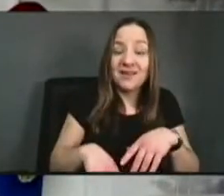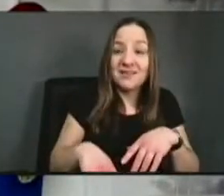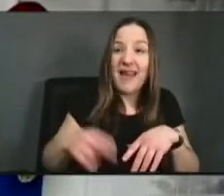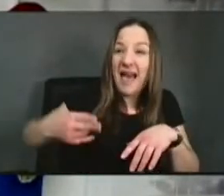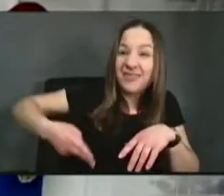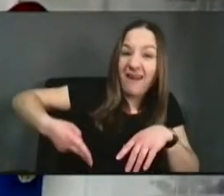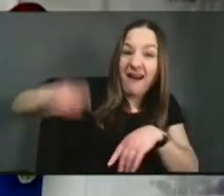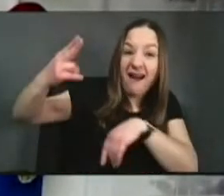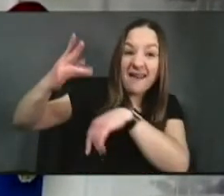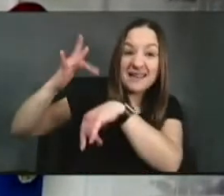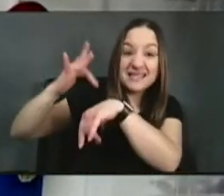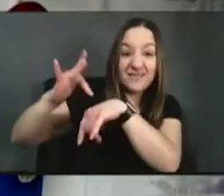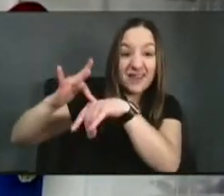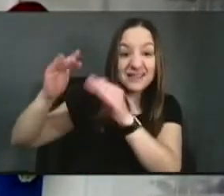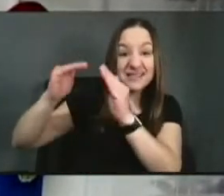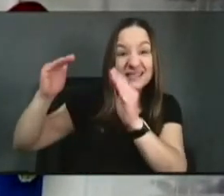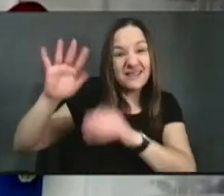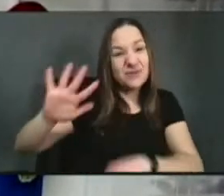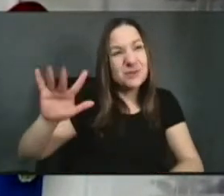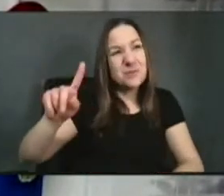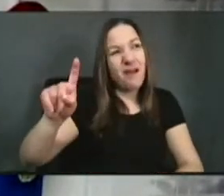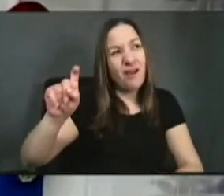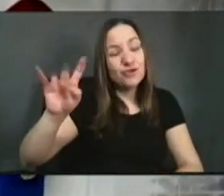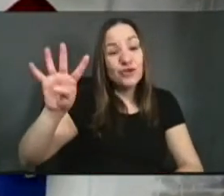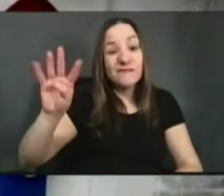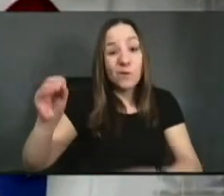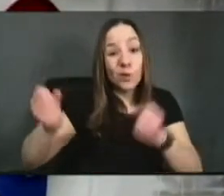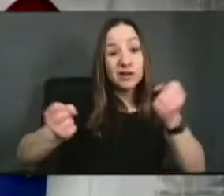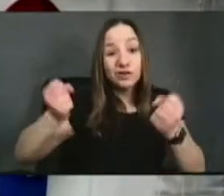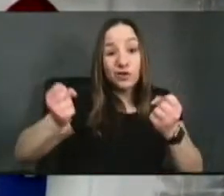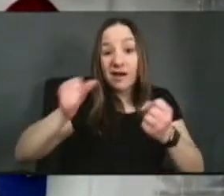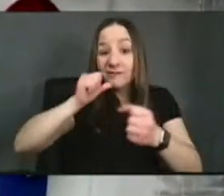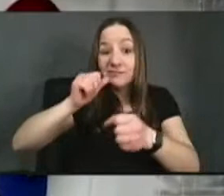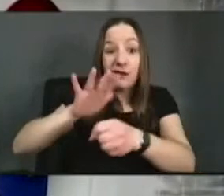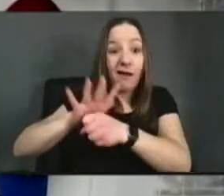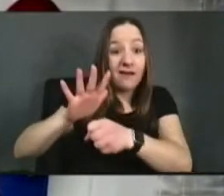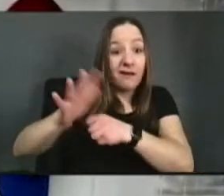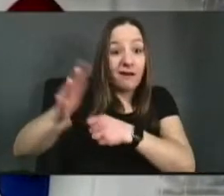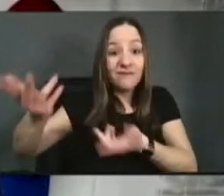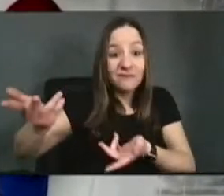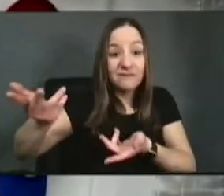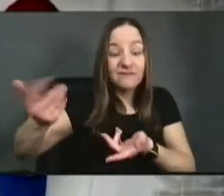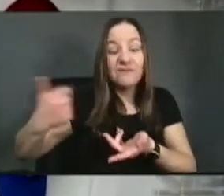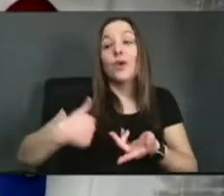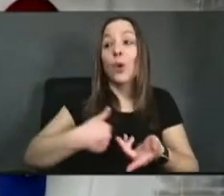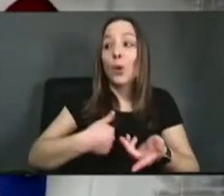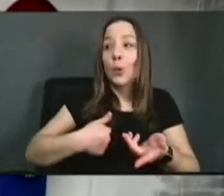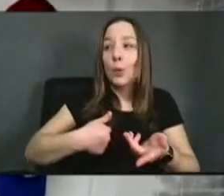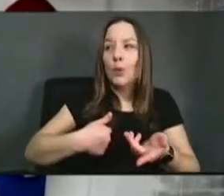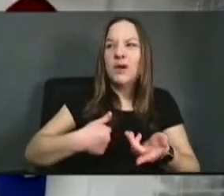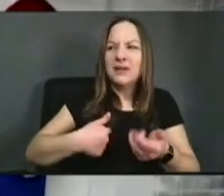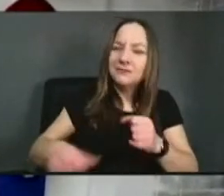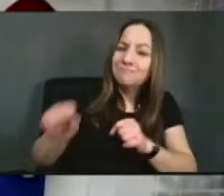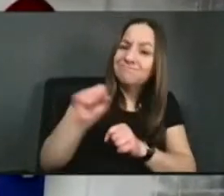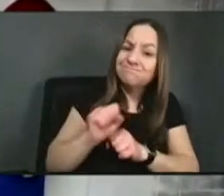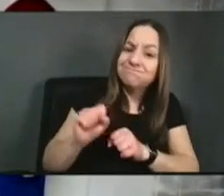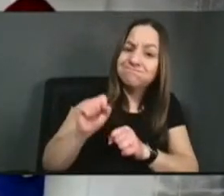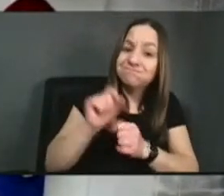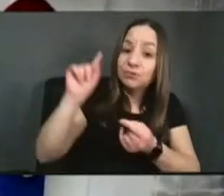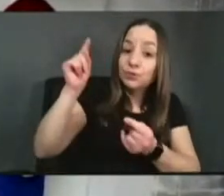been working on it and the height of our vacancy. When we began the year it was about 140